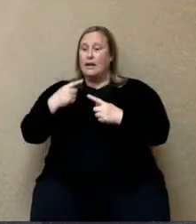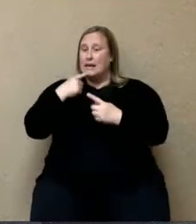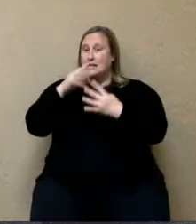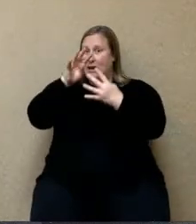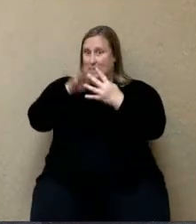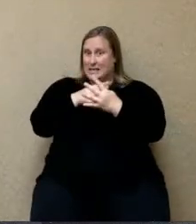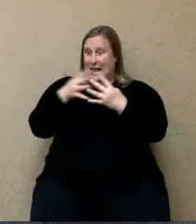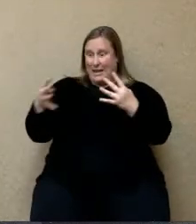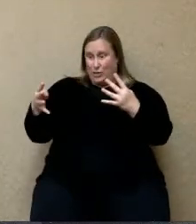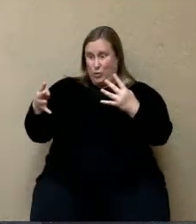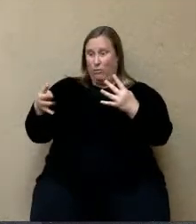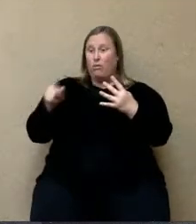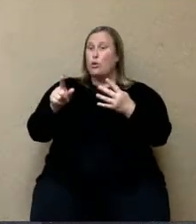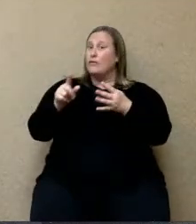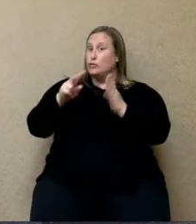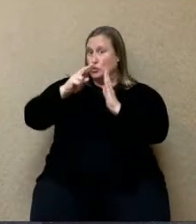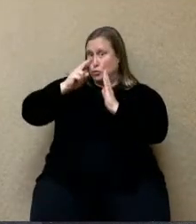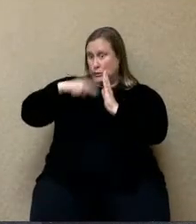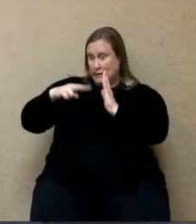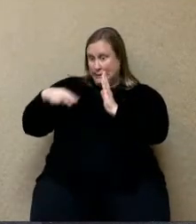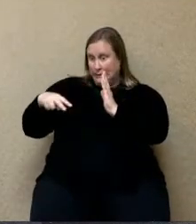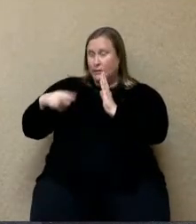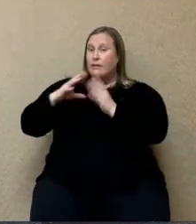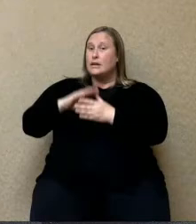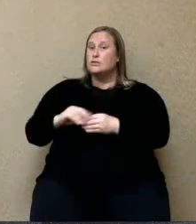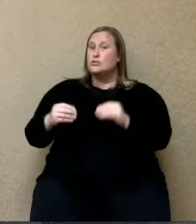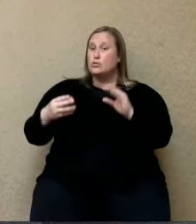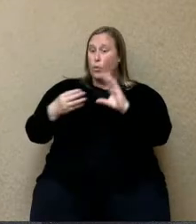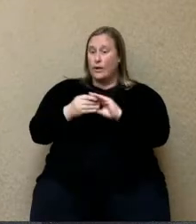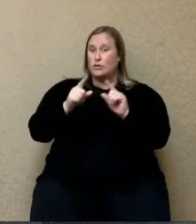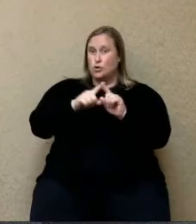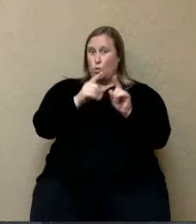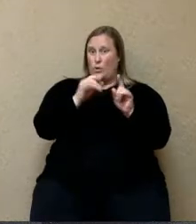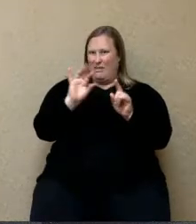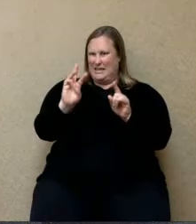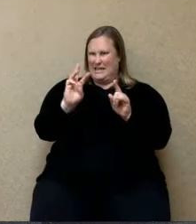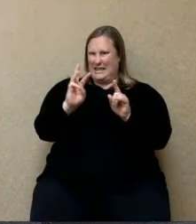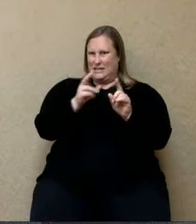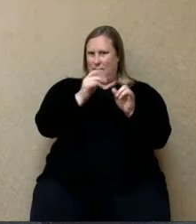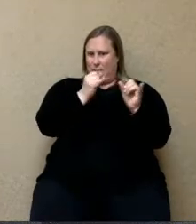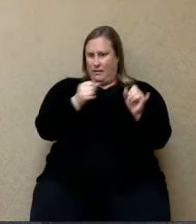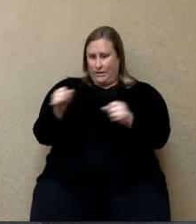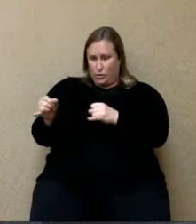have to read these stories to the individuals. And they each had their own because it had their